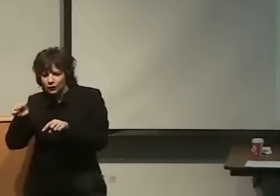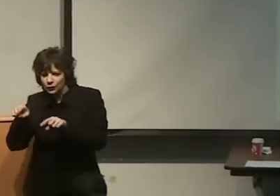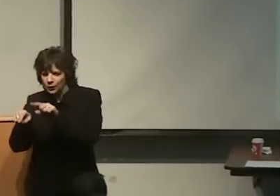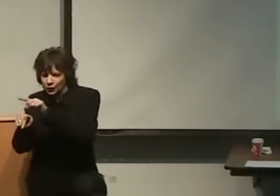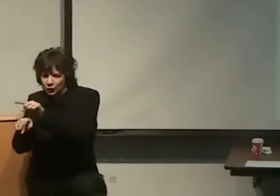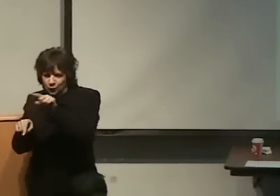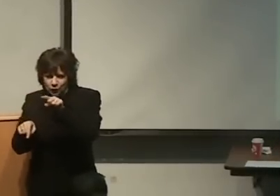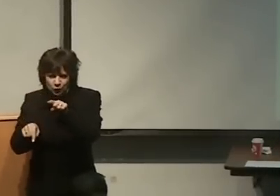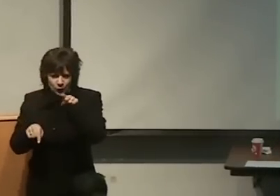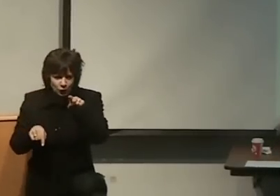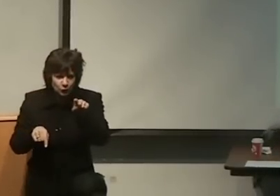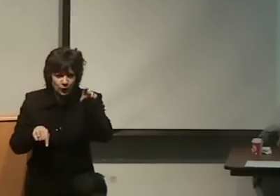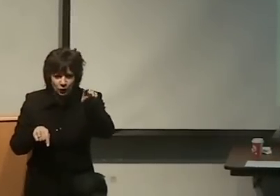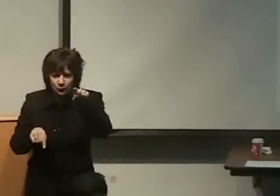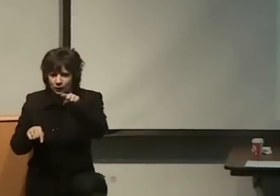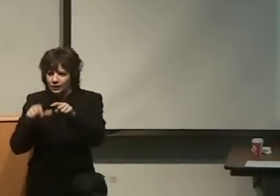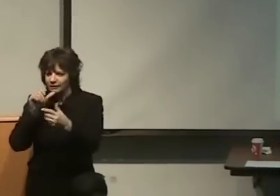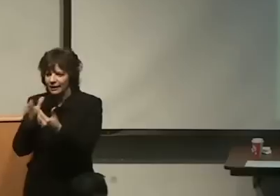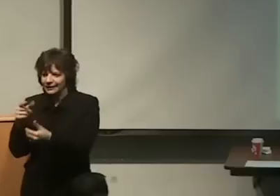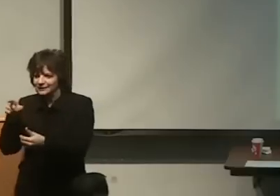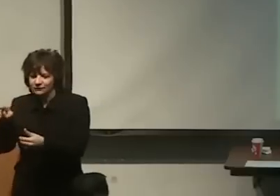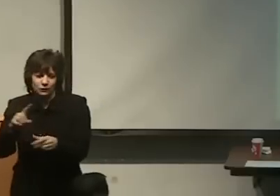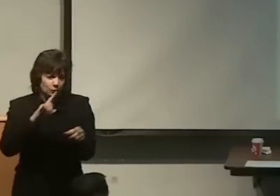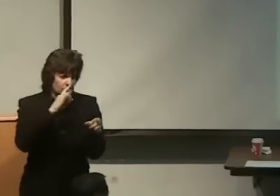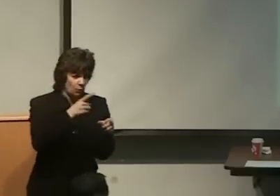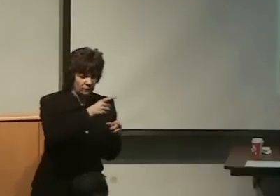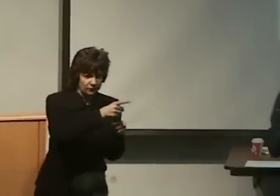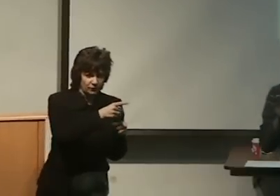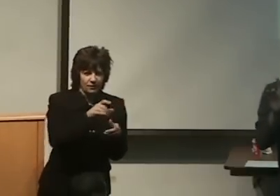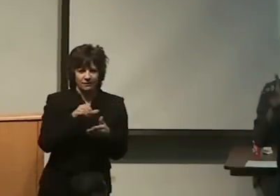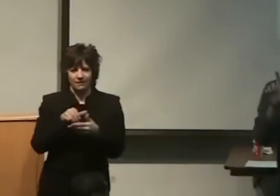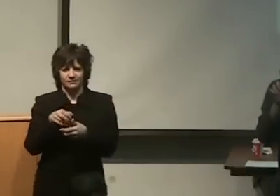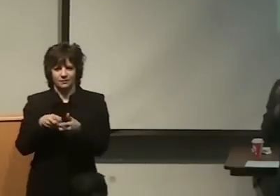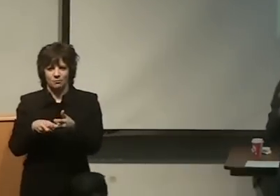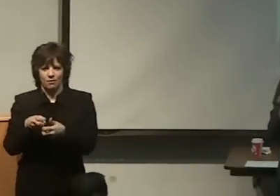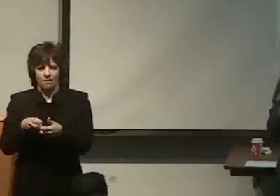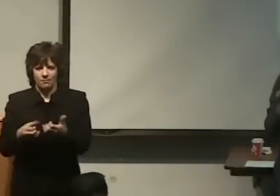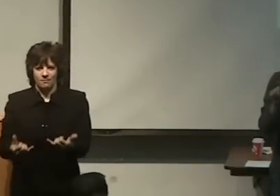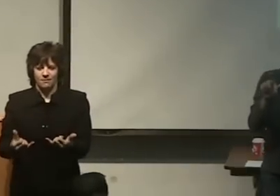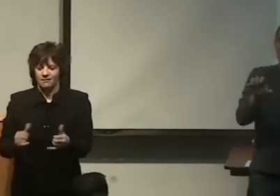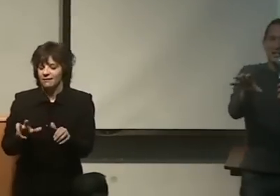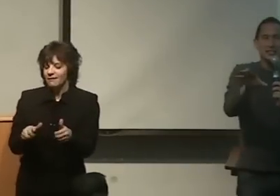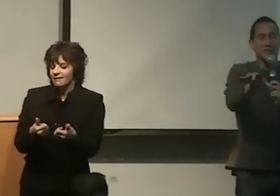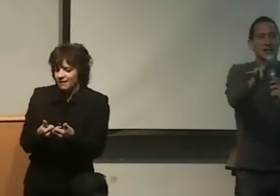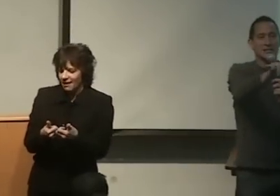Not easy for you and boring for you. That's our problem. So video games actually customize themselves